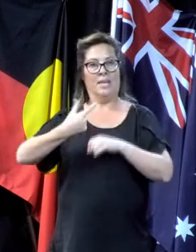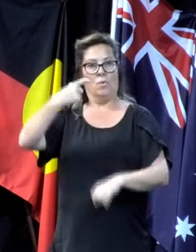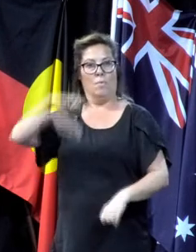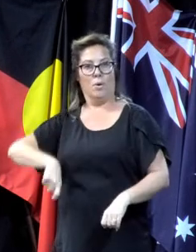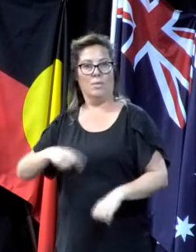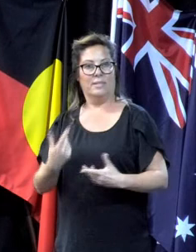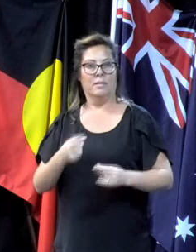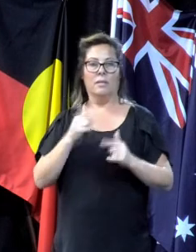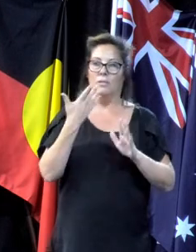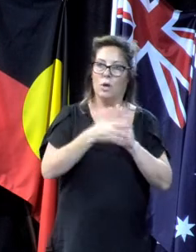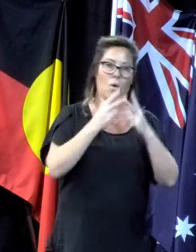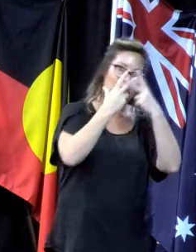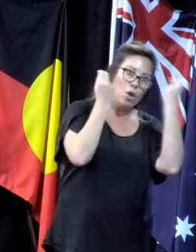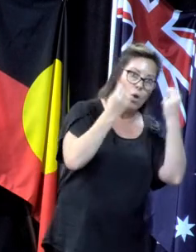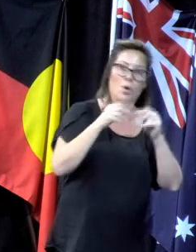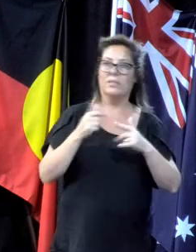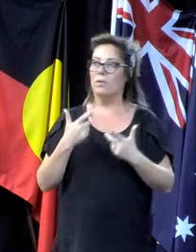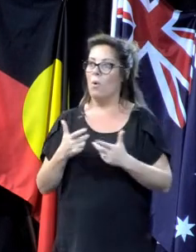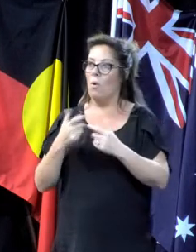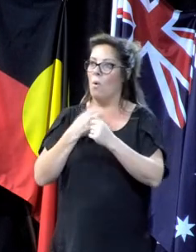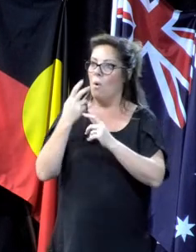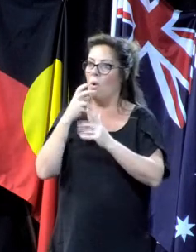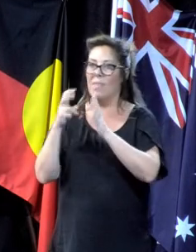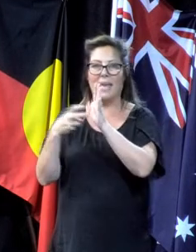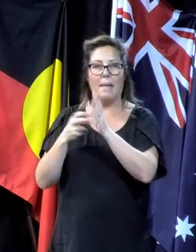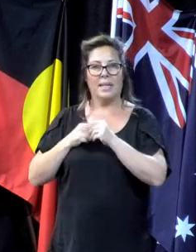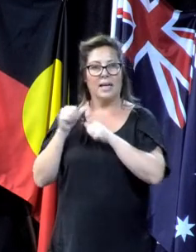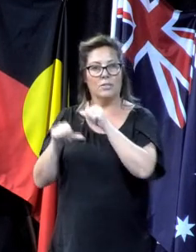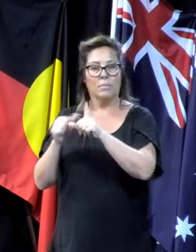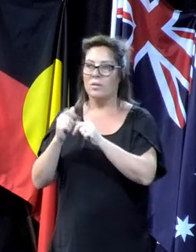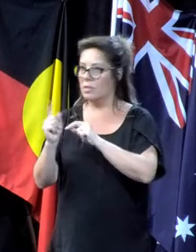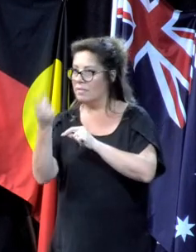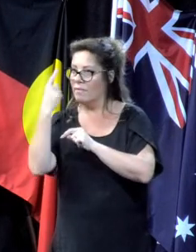for our allied health services to better support the daily medical and the